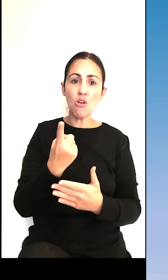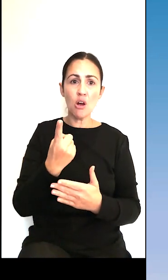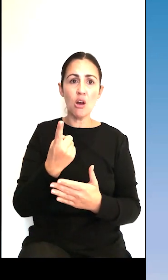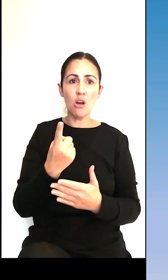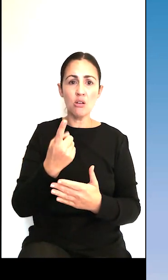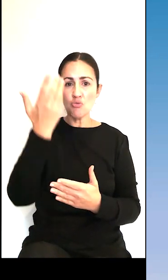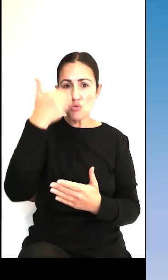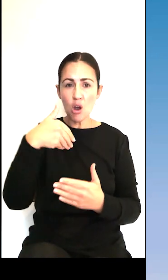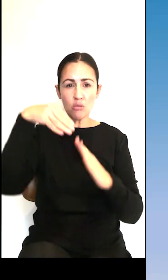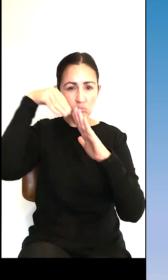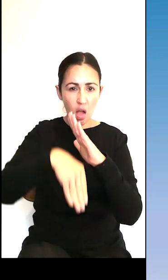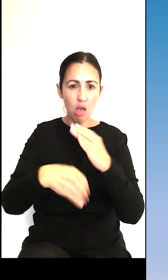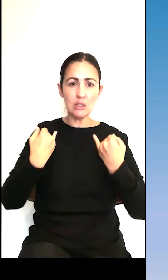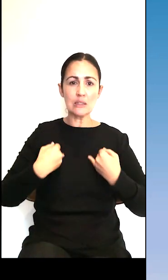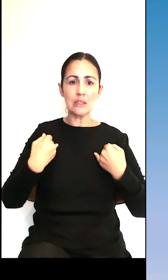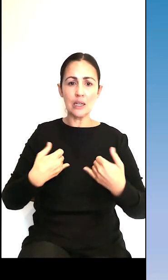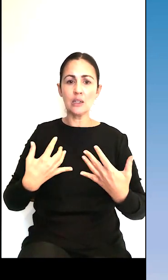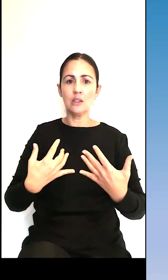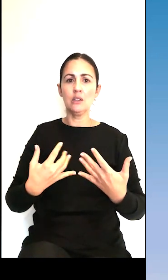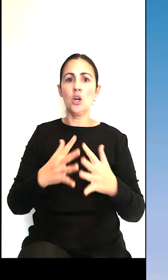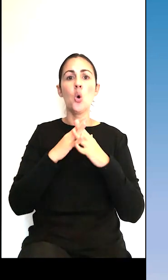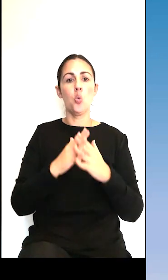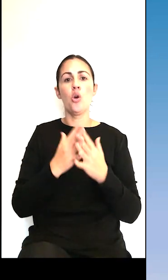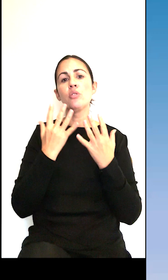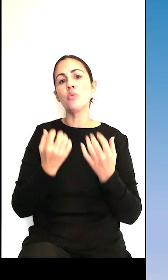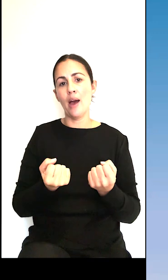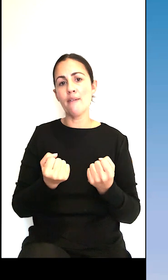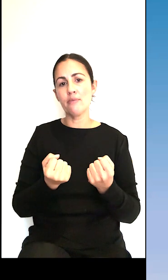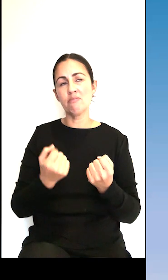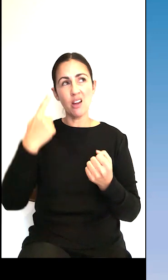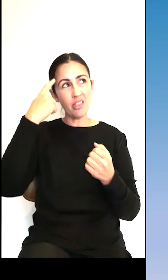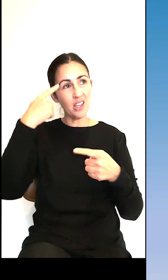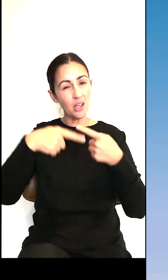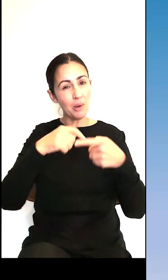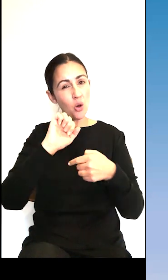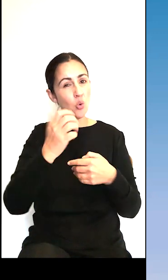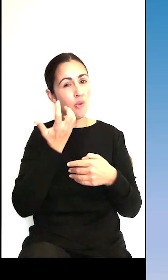So it's always important to know what it is that you would like to happen to you at end of life and make